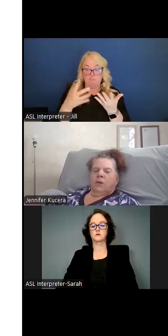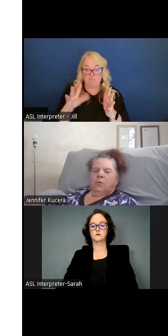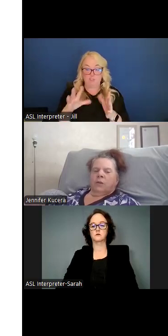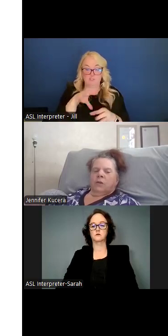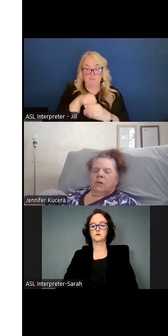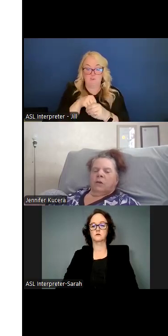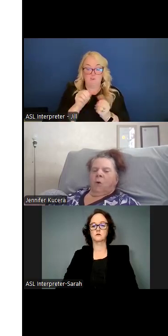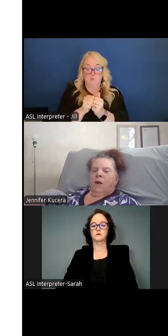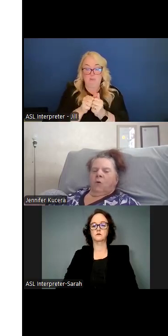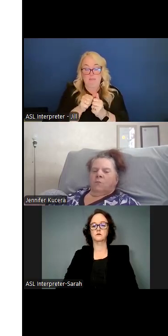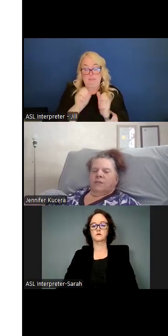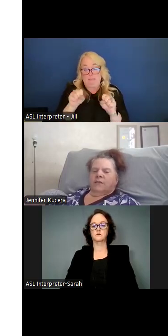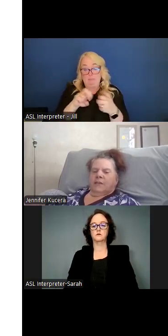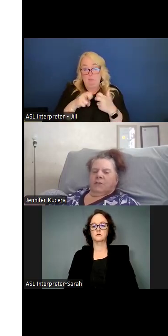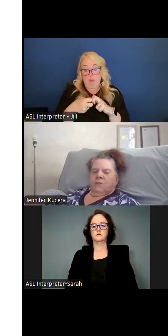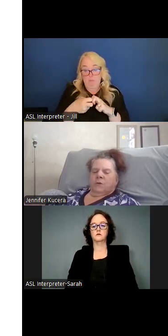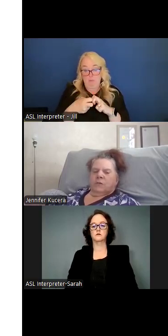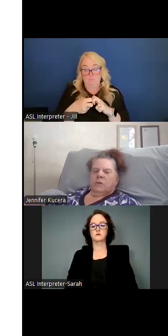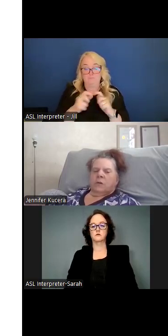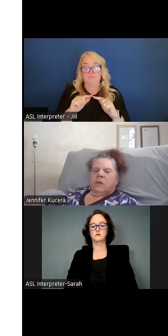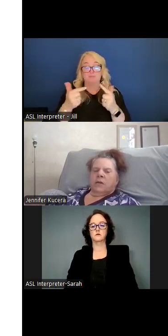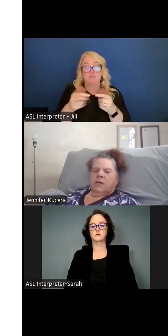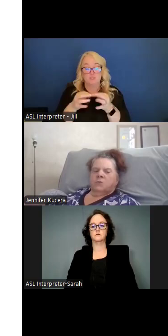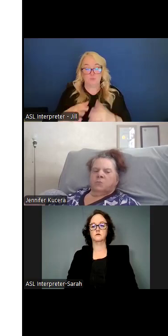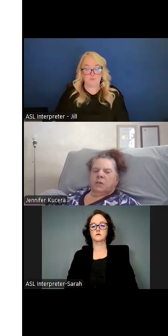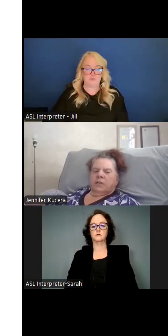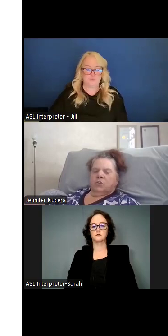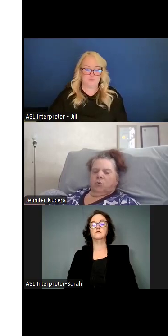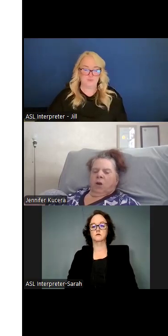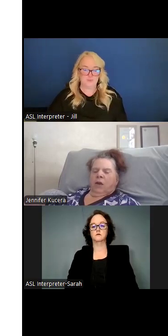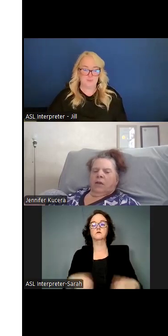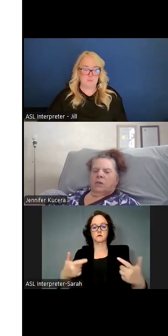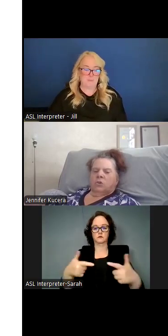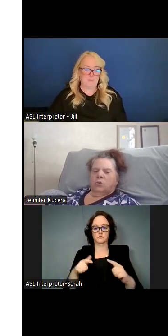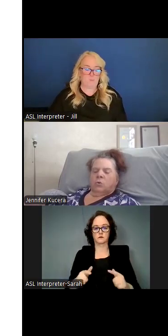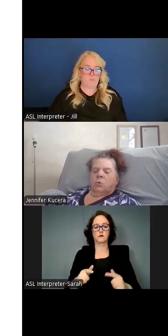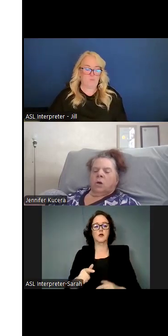know the Ohio Olmstead Task Force is really trying to